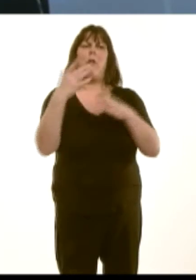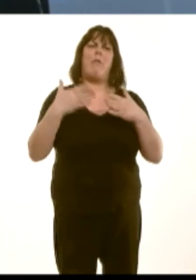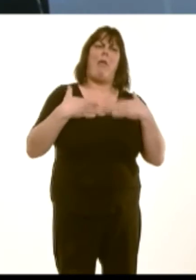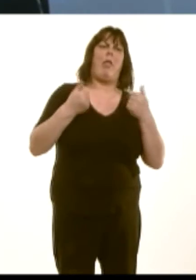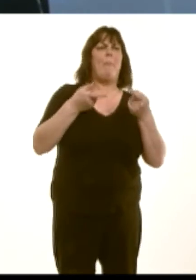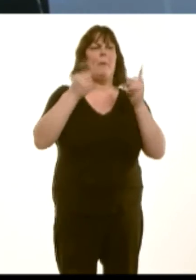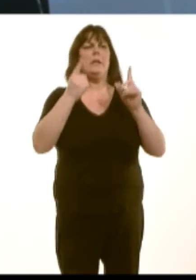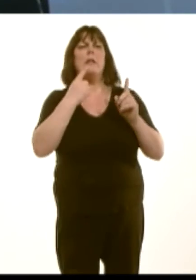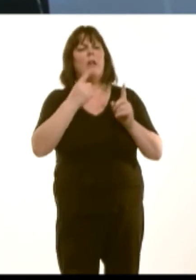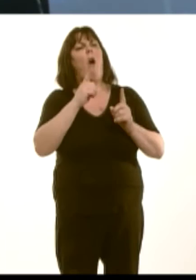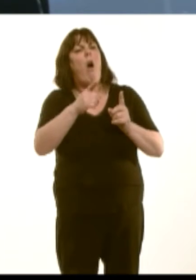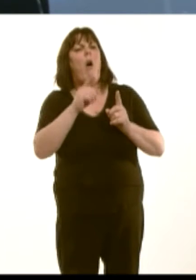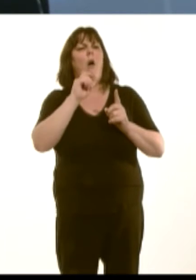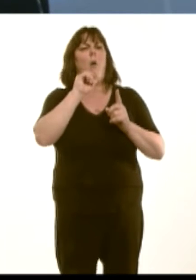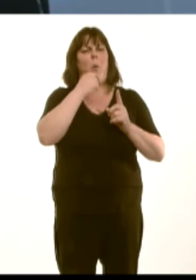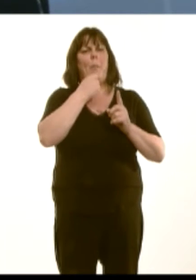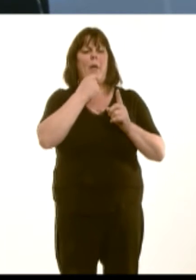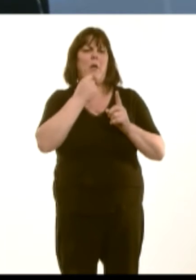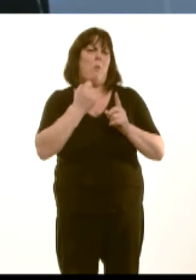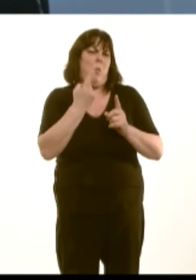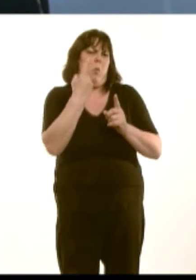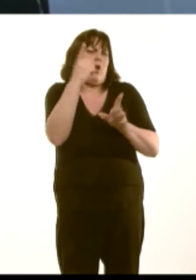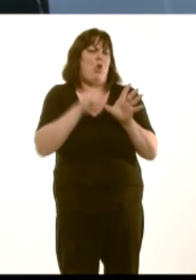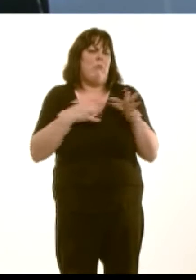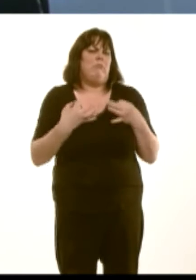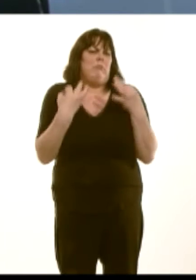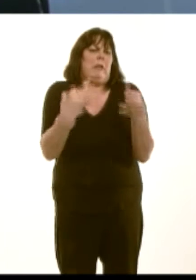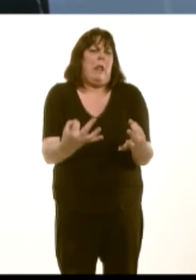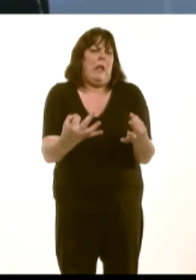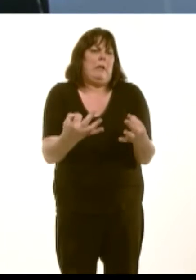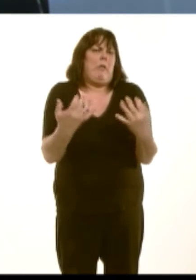what he believed: that it was a 12-month delay for these services to be reinstated.